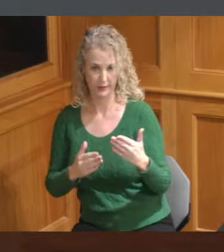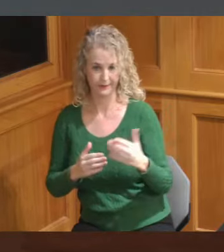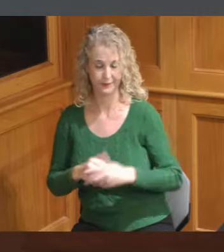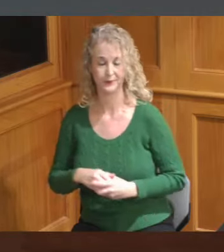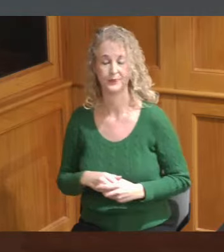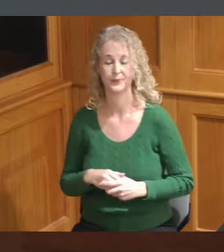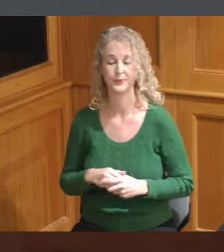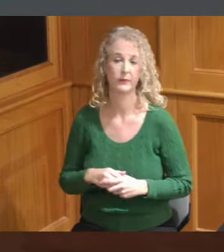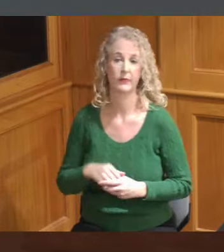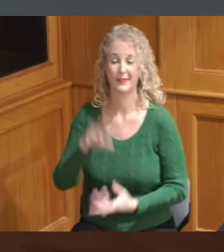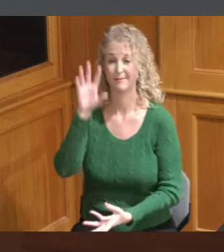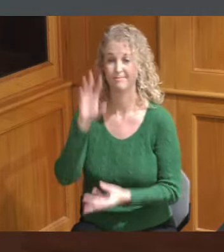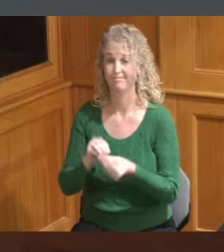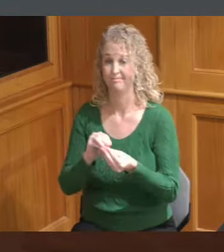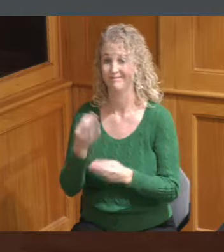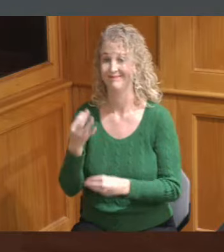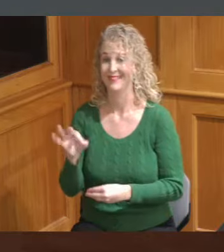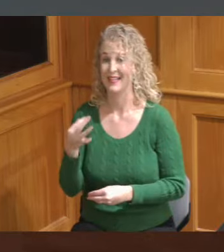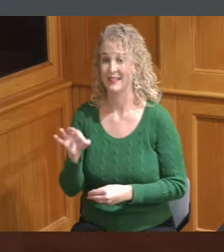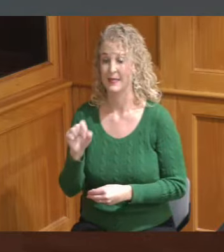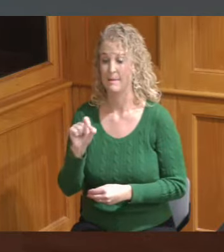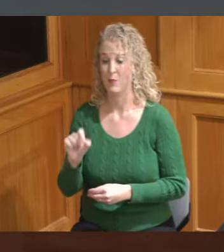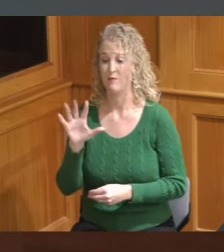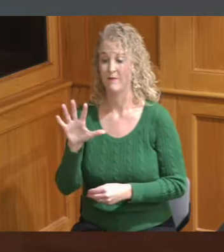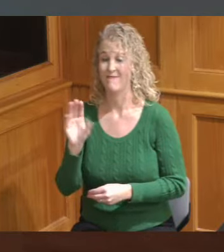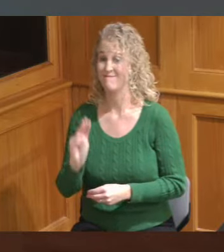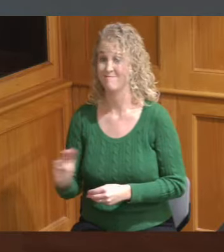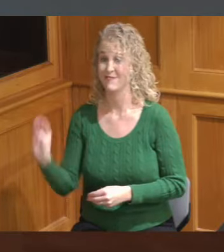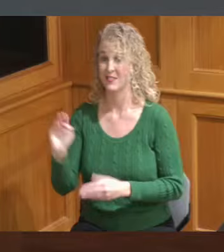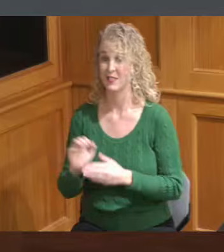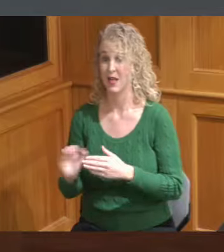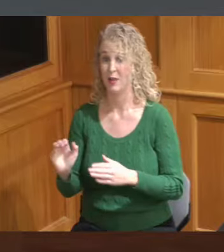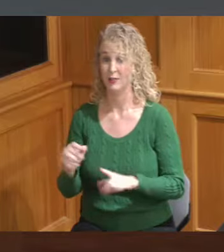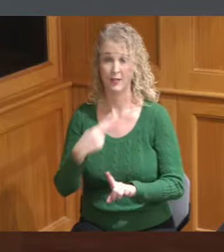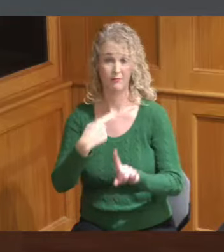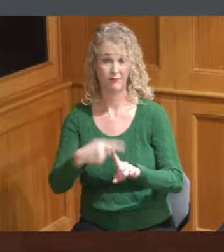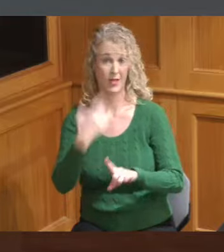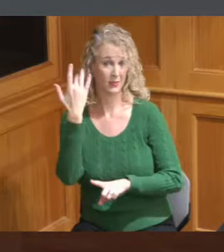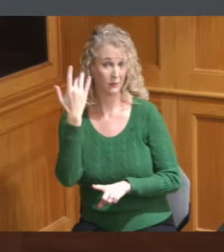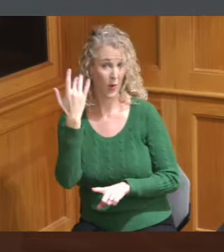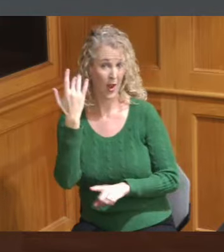It's in the total of as I said $9.5 million. the good news is it is approximately $1 million